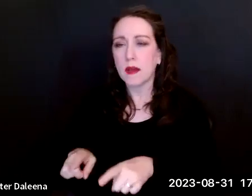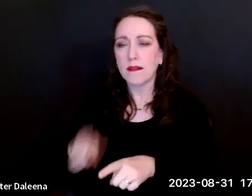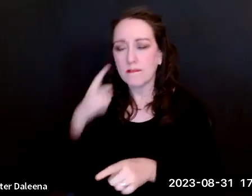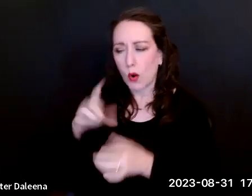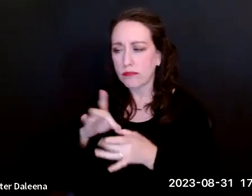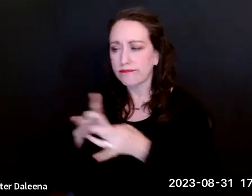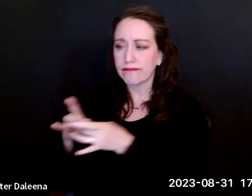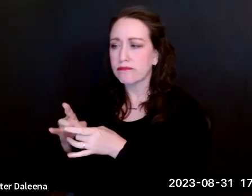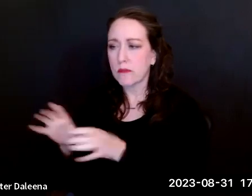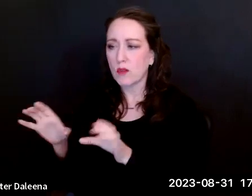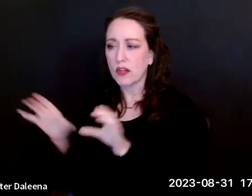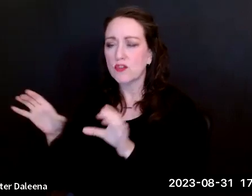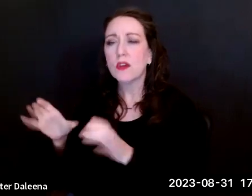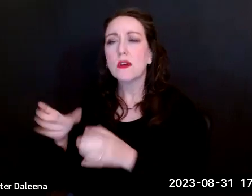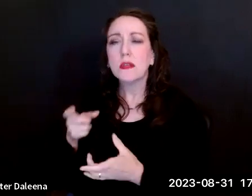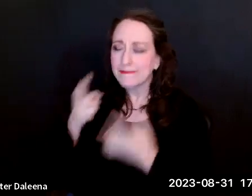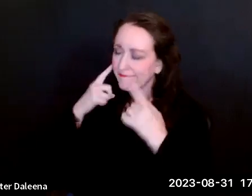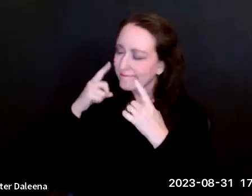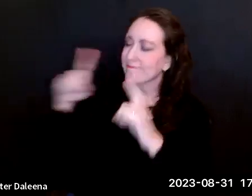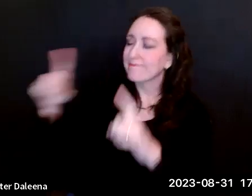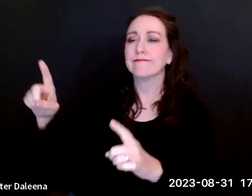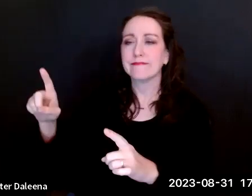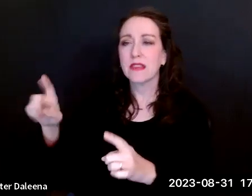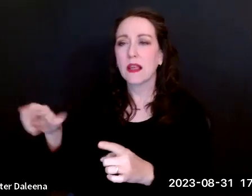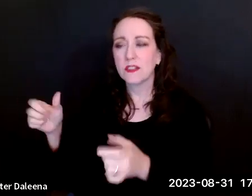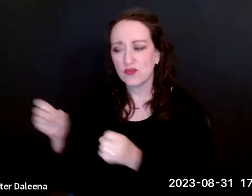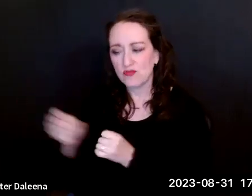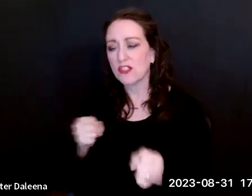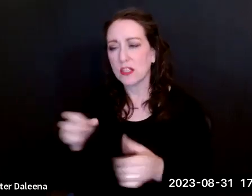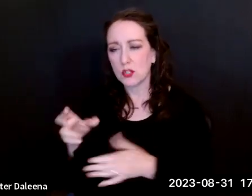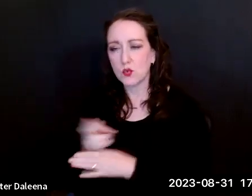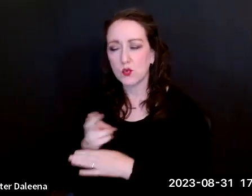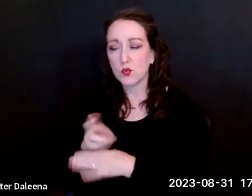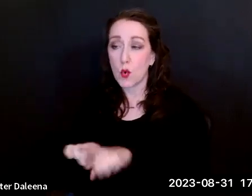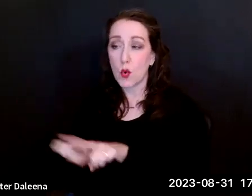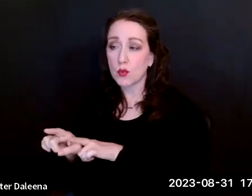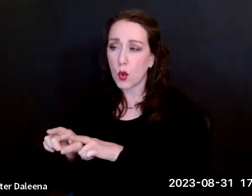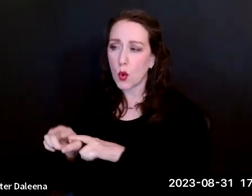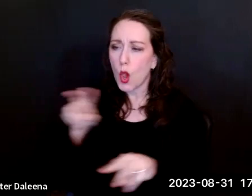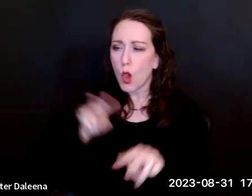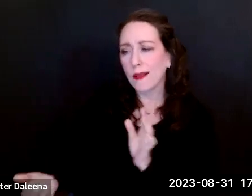and this has been really successful another strategy that we are using is looking again at